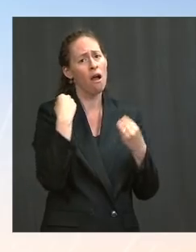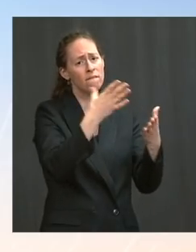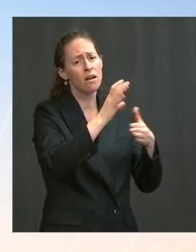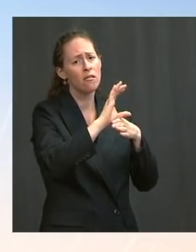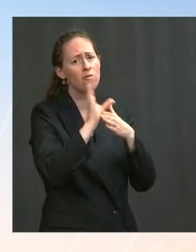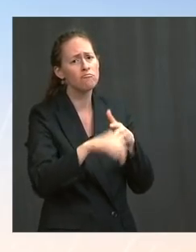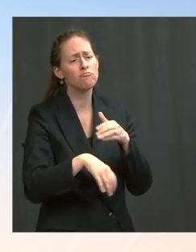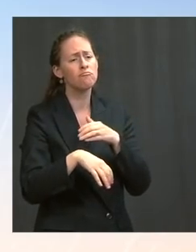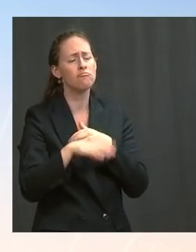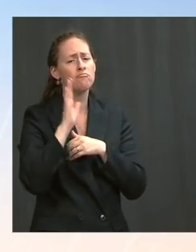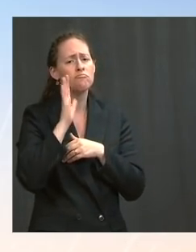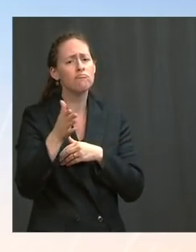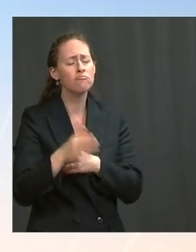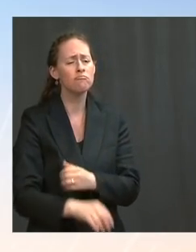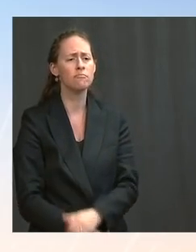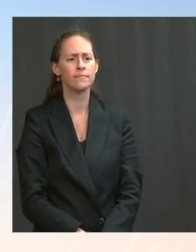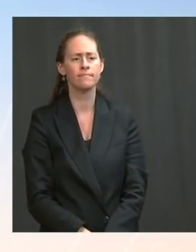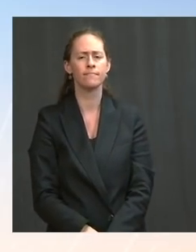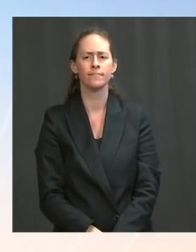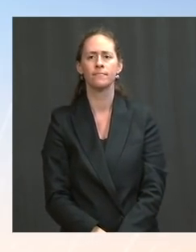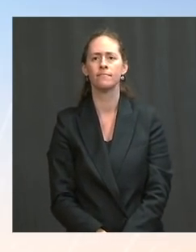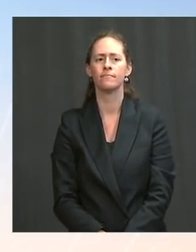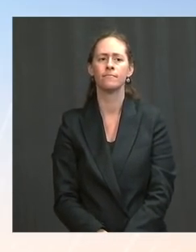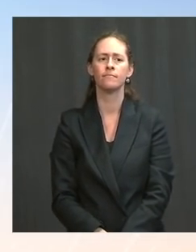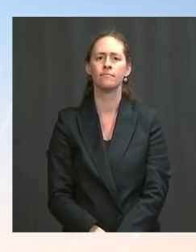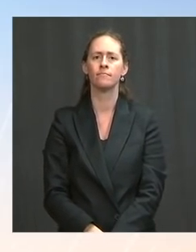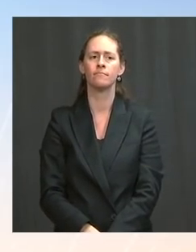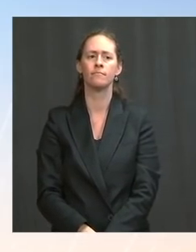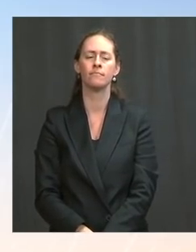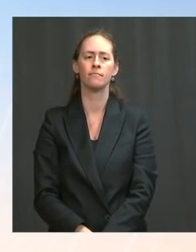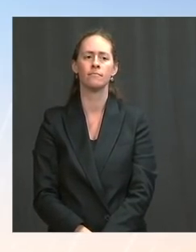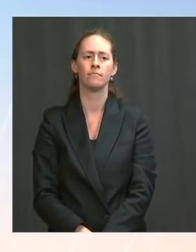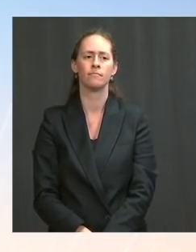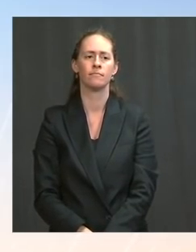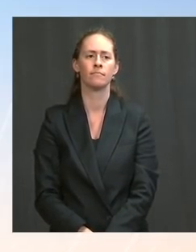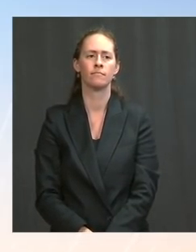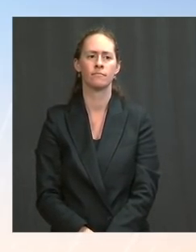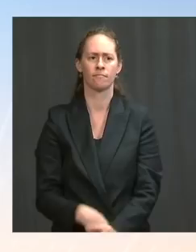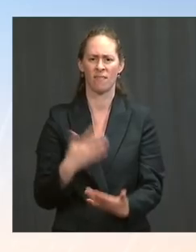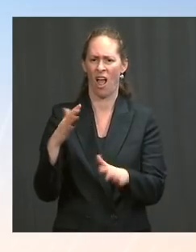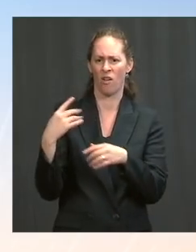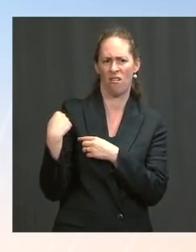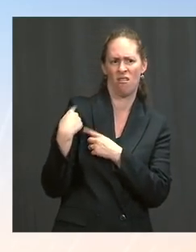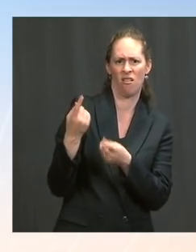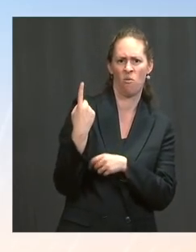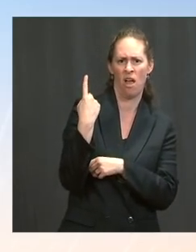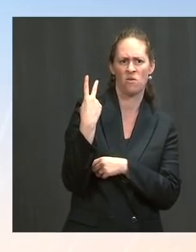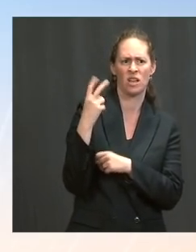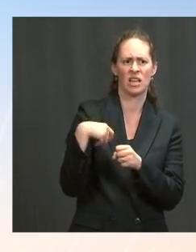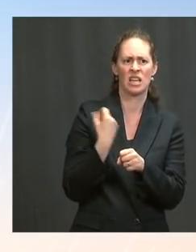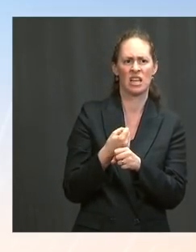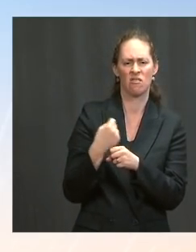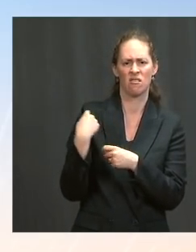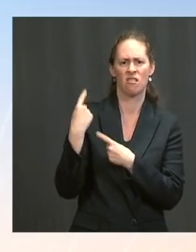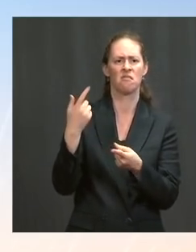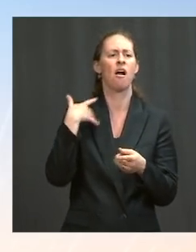beyond the last few months -- over the last year-plus as to what these attacks look like. This was the President's decision about how he would respond to them.